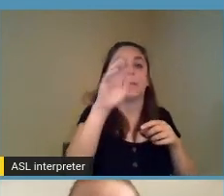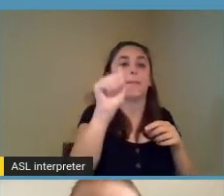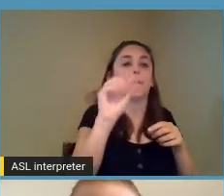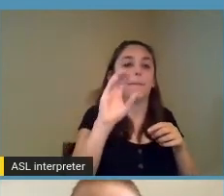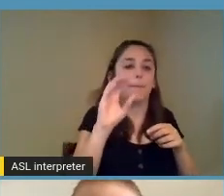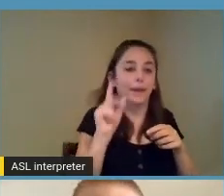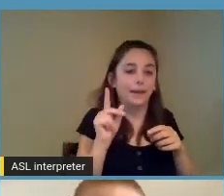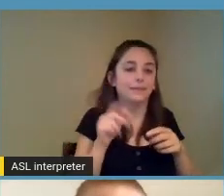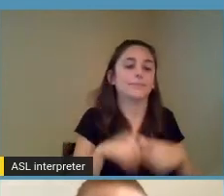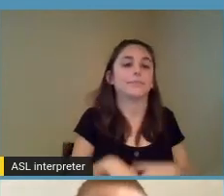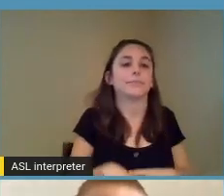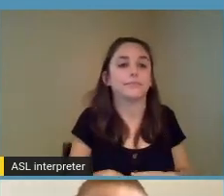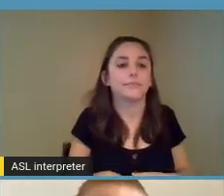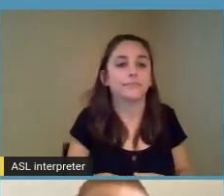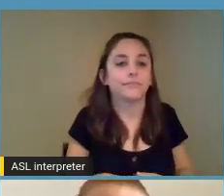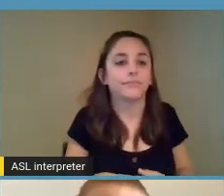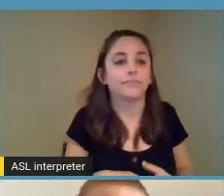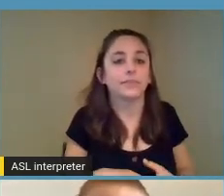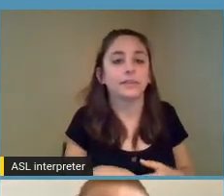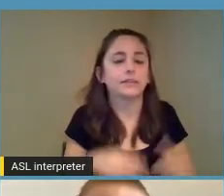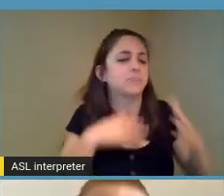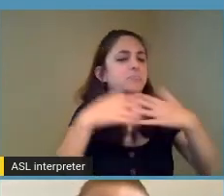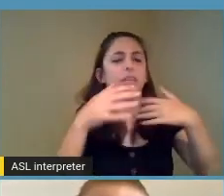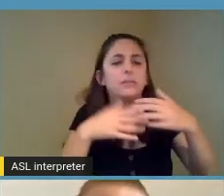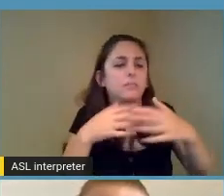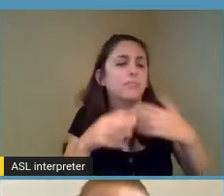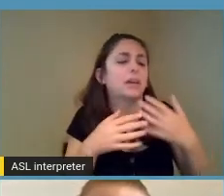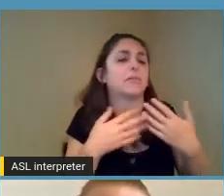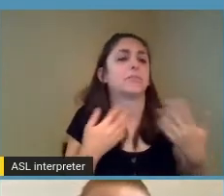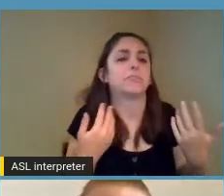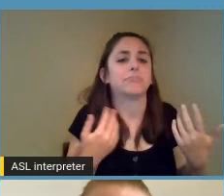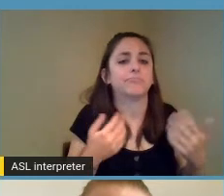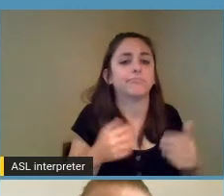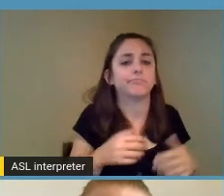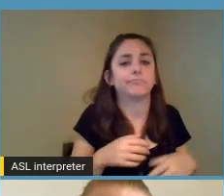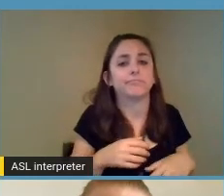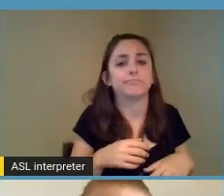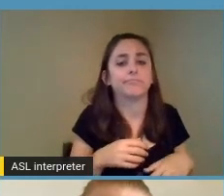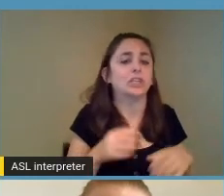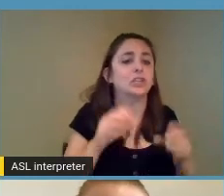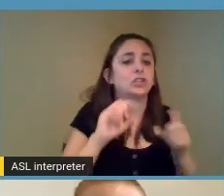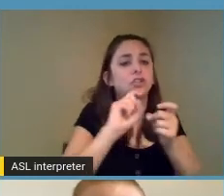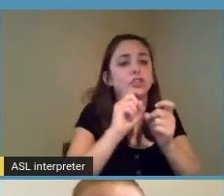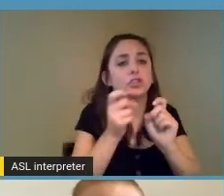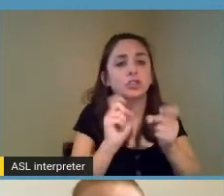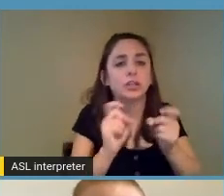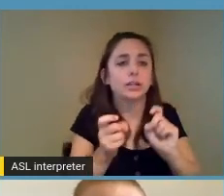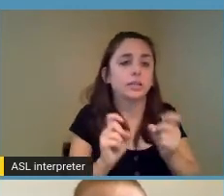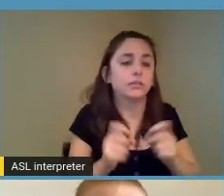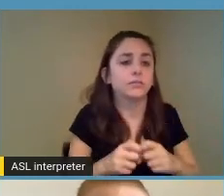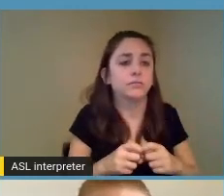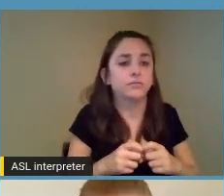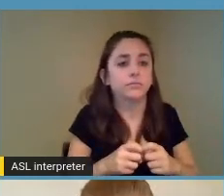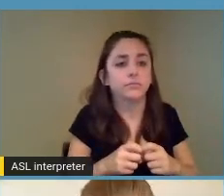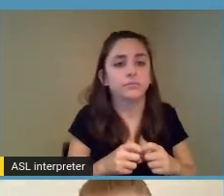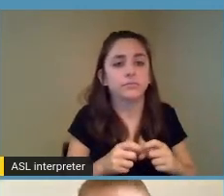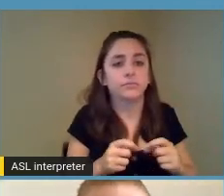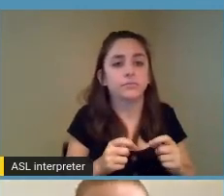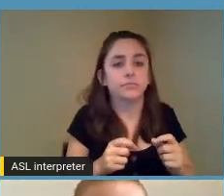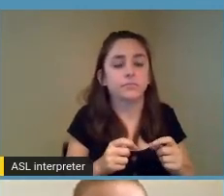No matter how many times I do it, no matter how many changes I make, to the software,